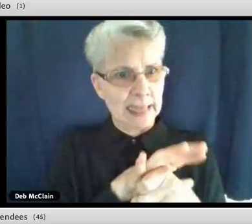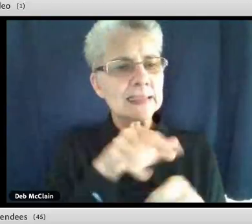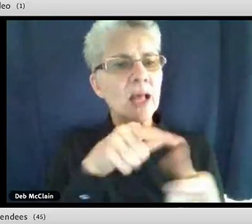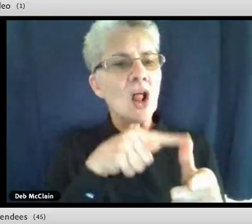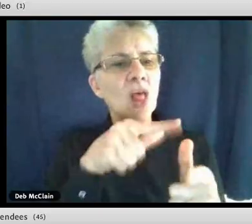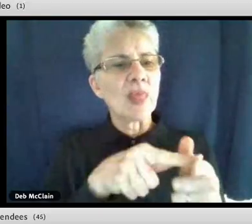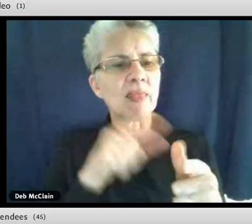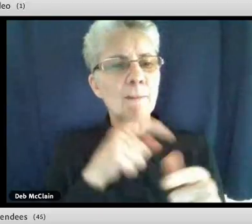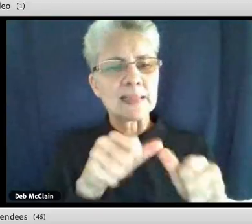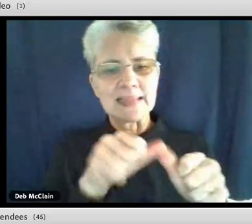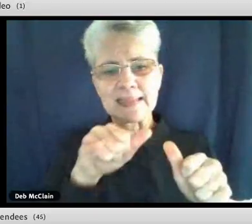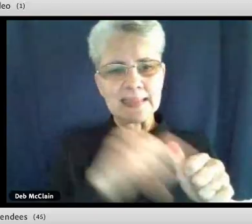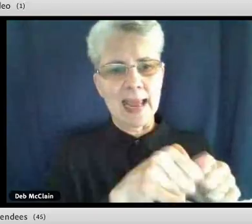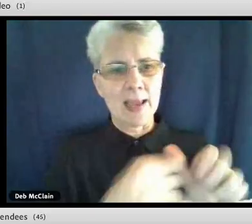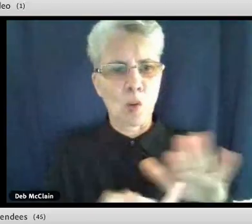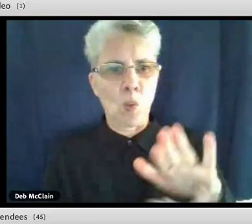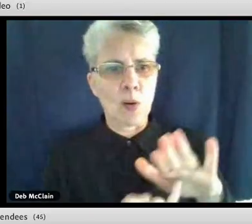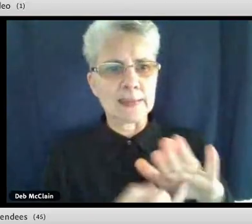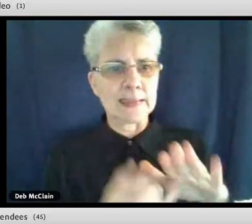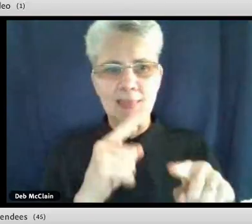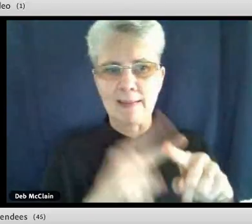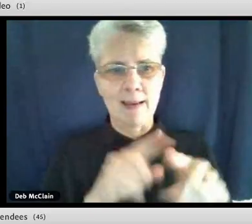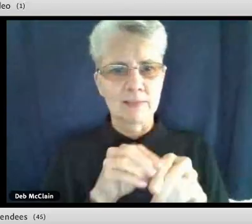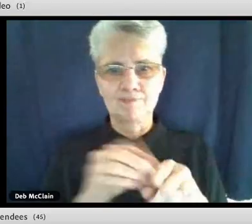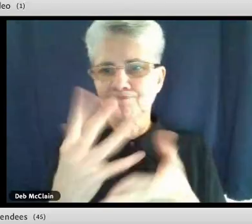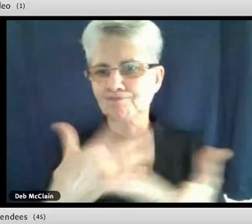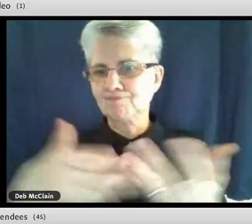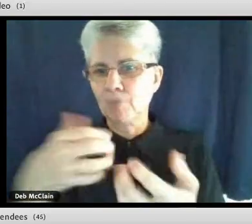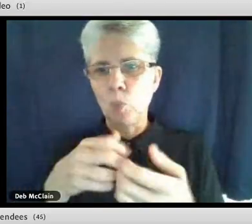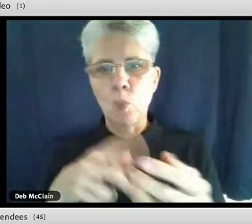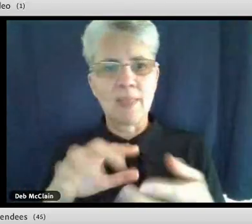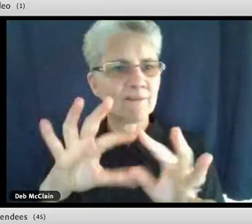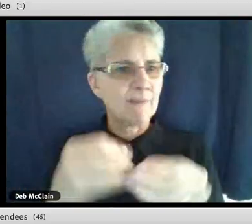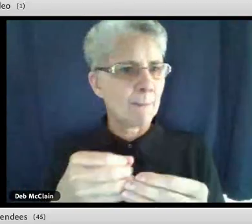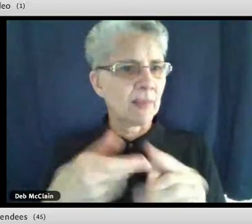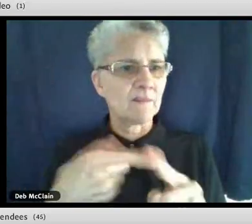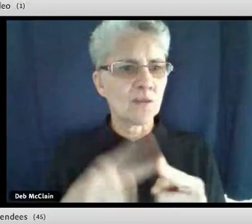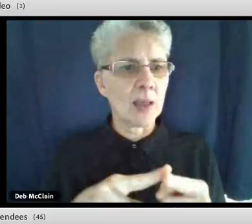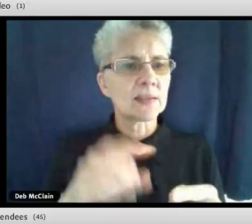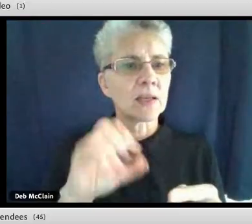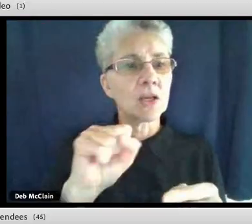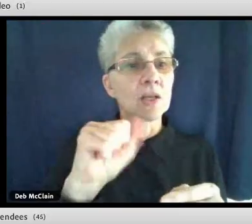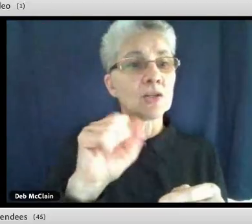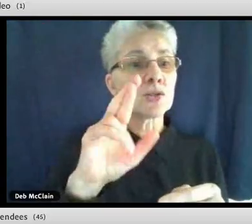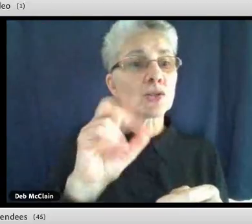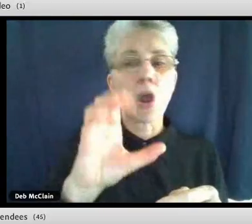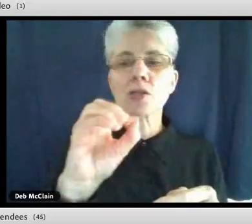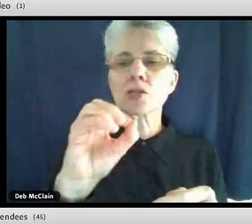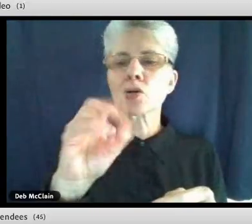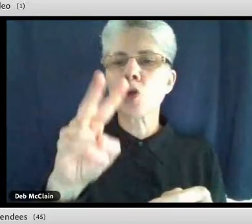to make sure whether or not they're going to be sick. SARS-CoV-2 is short for severe